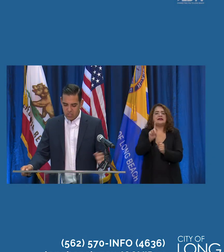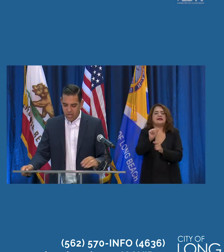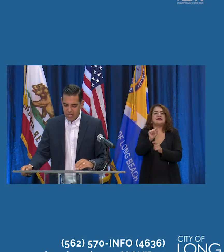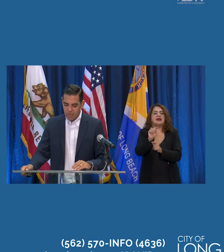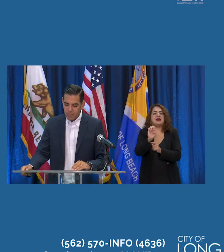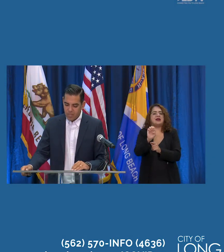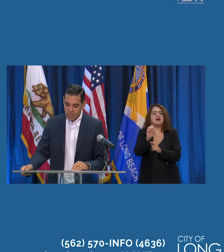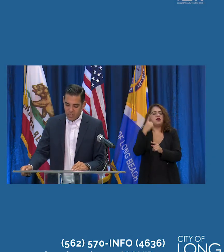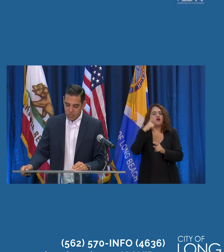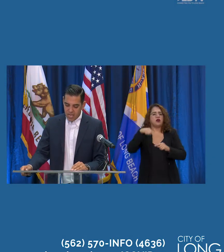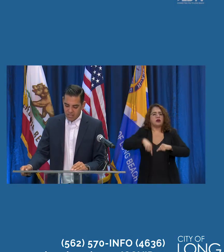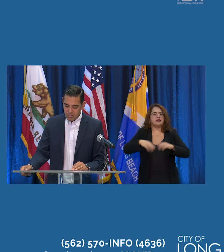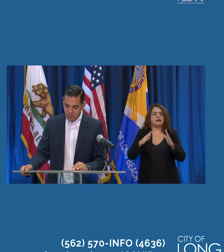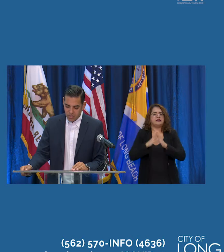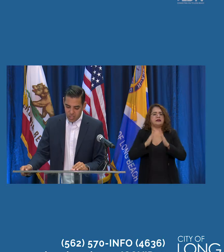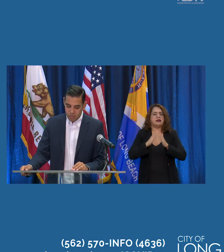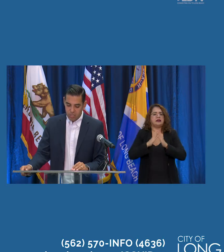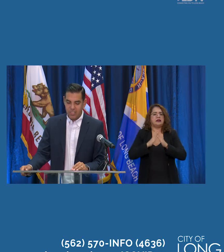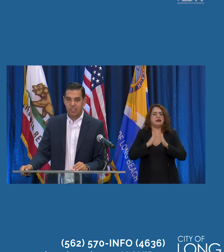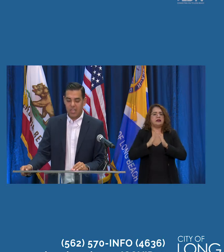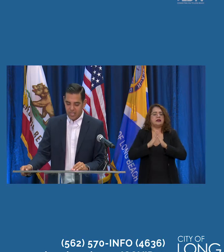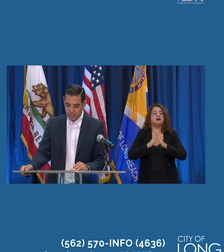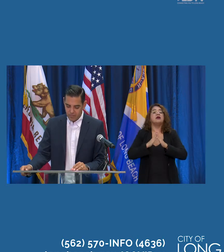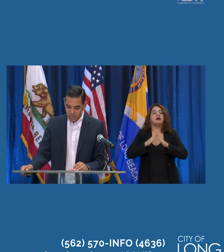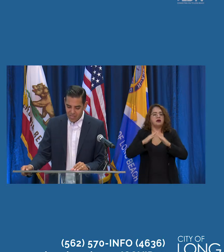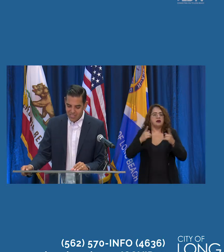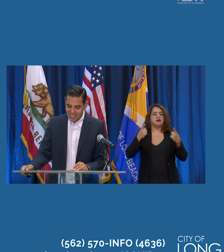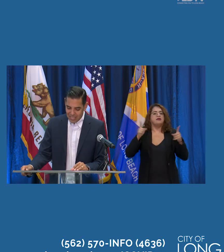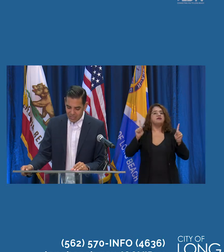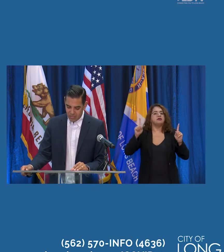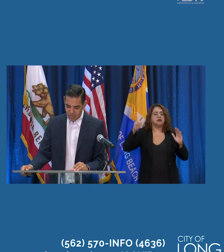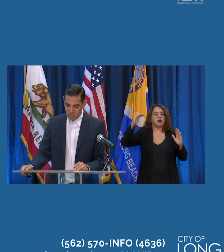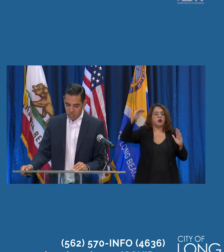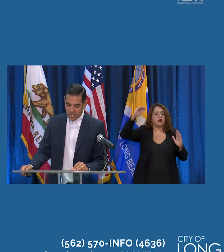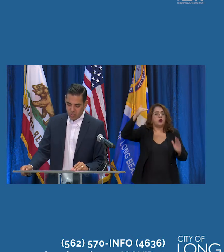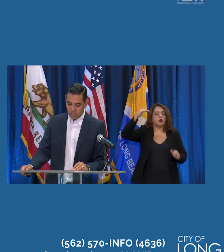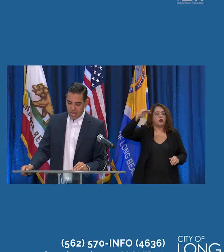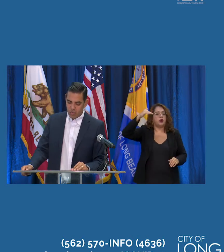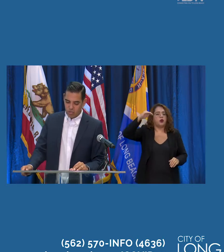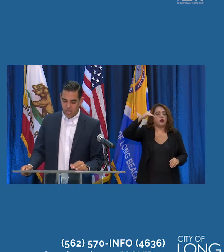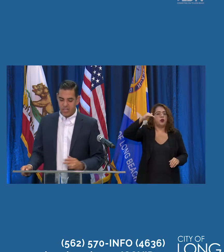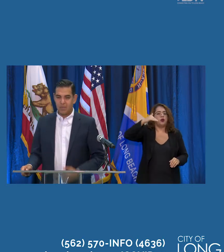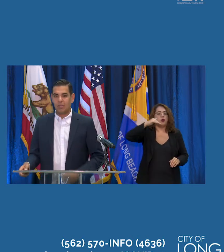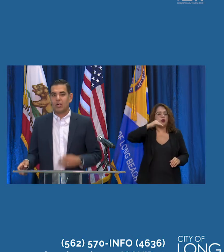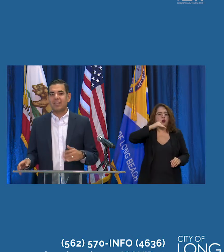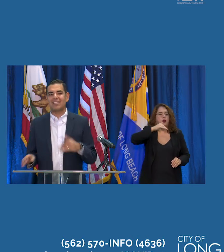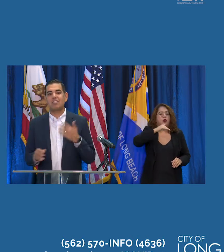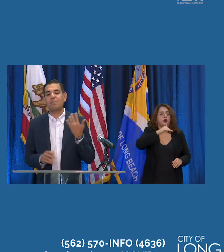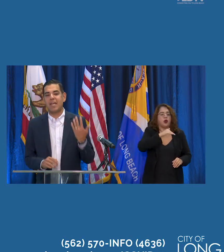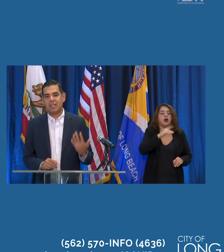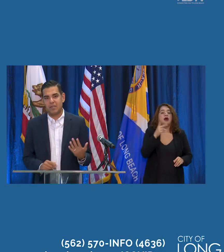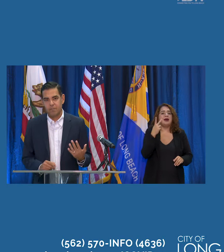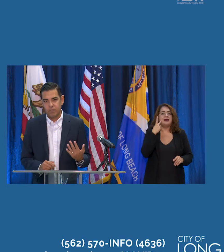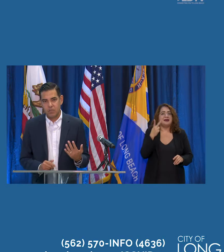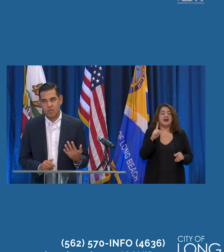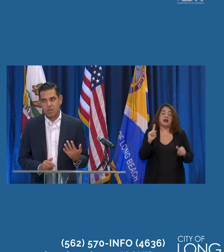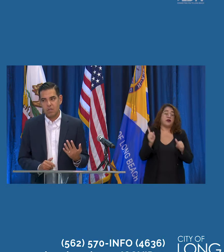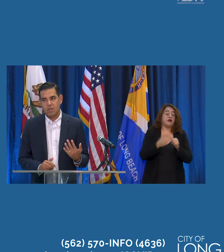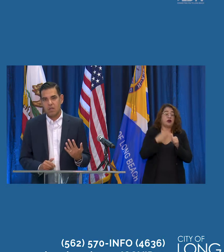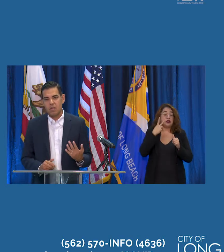slide that new cases have continued to decline steadily since late July and early August. I mean look at that spike